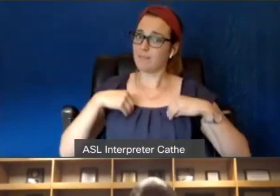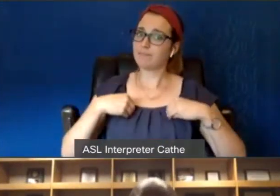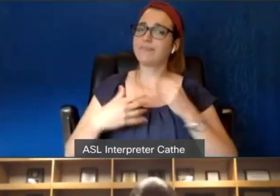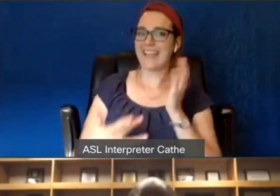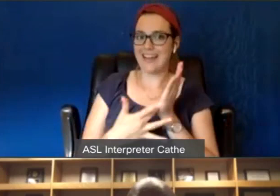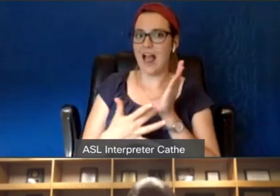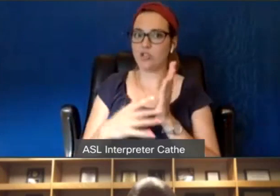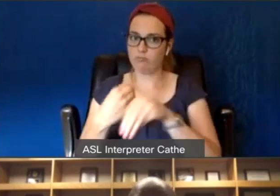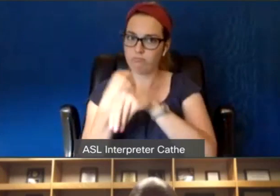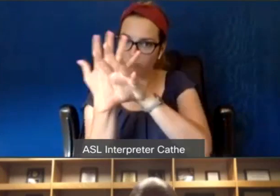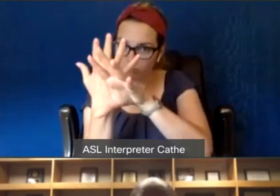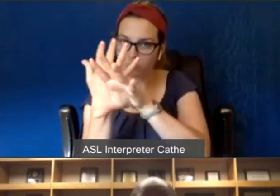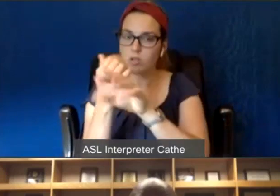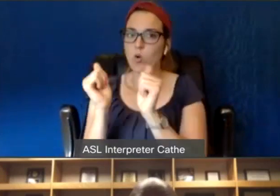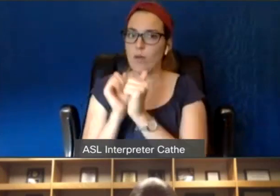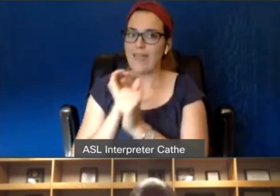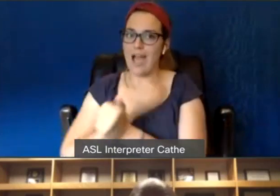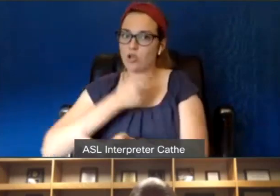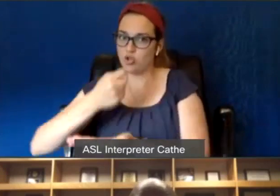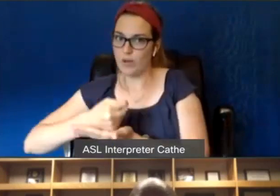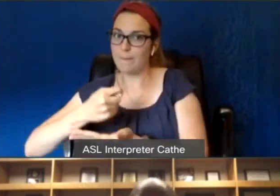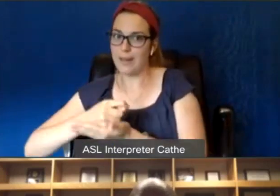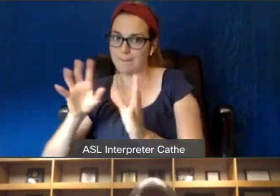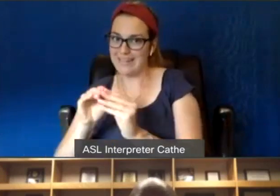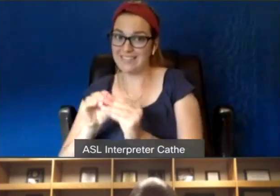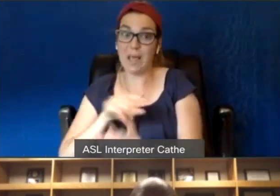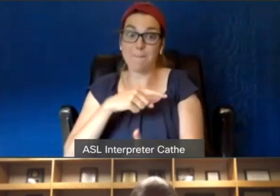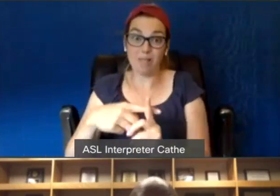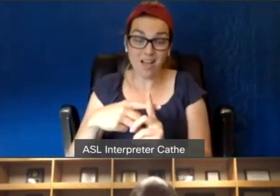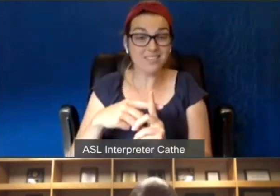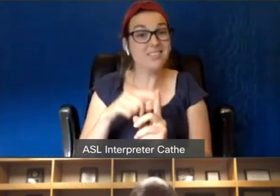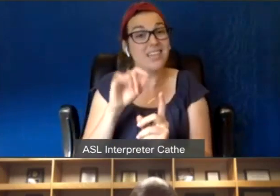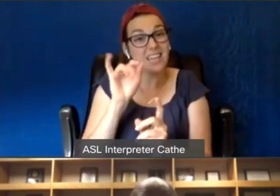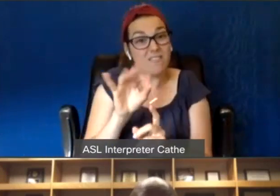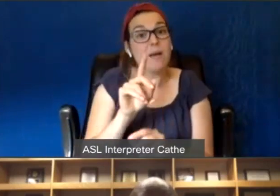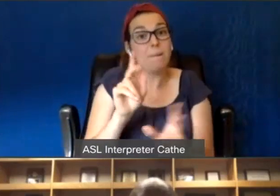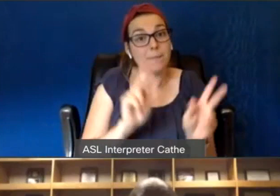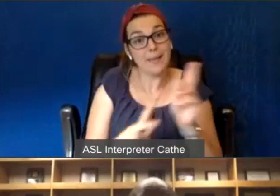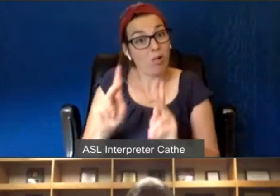with our treatment meetings, but also it may work better when people are doing so well in their recovery,